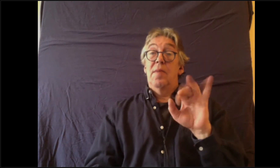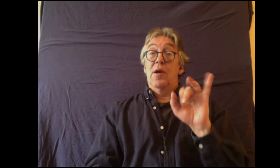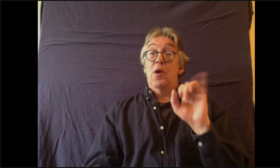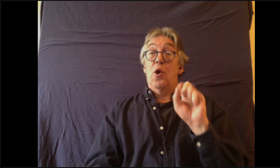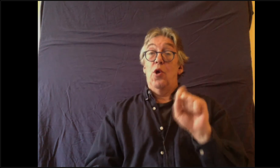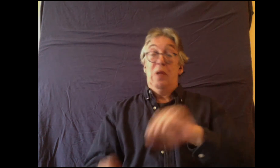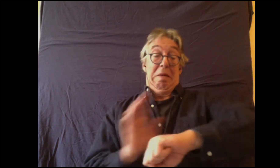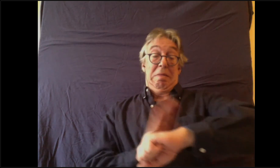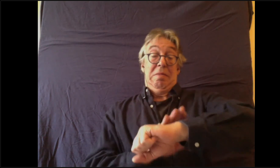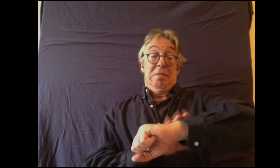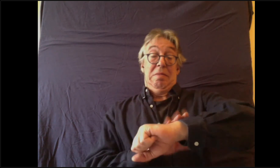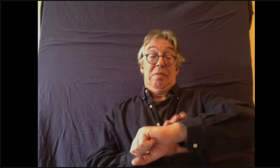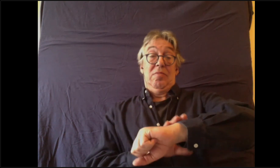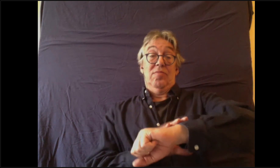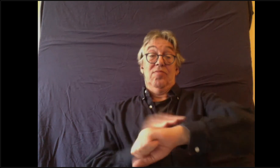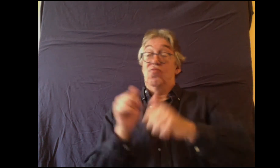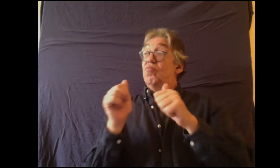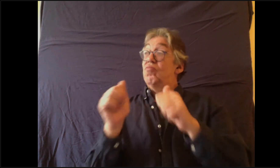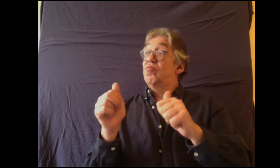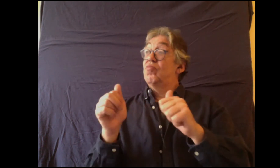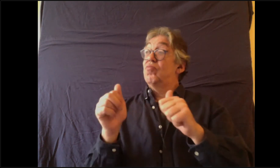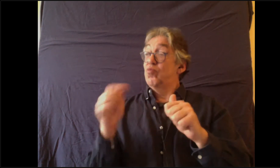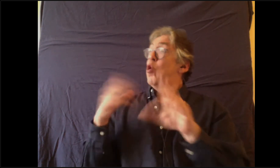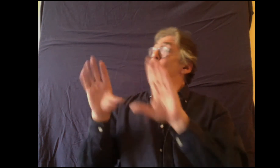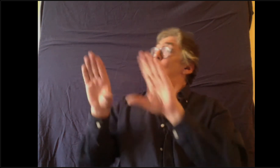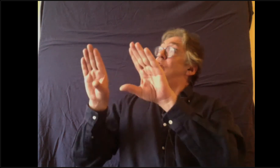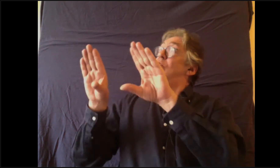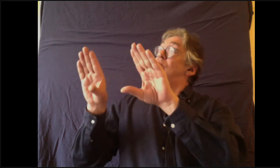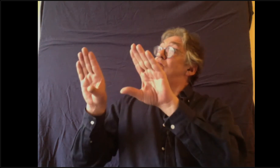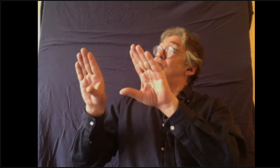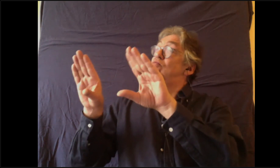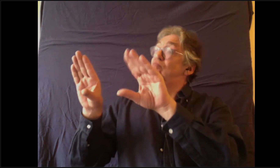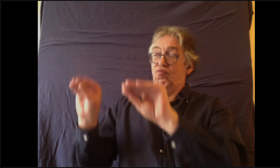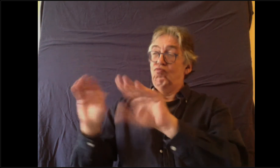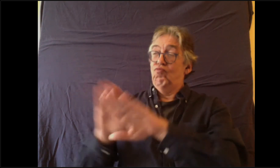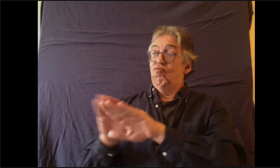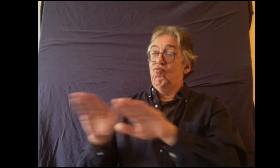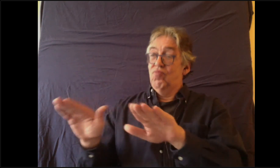So I'm already going to stop there for the questions. And I'm sorry about that.